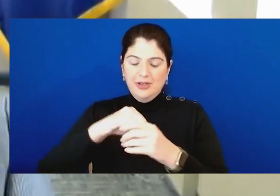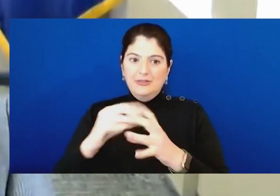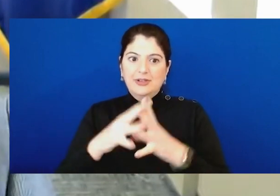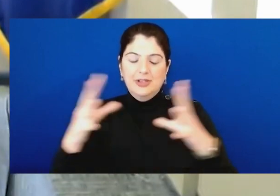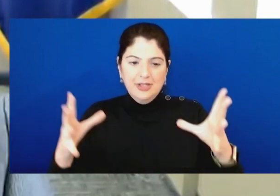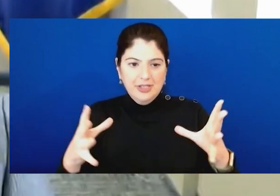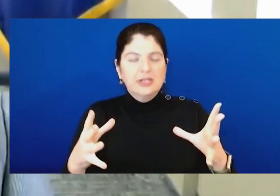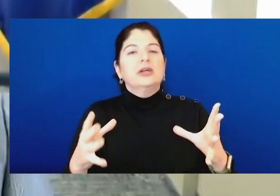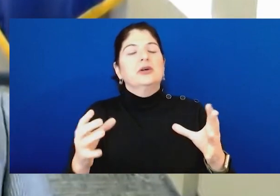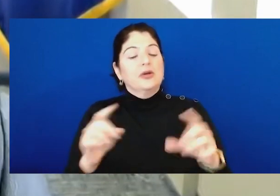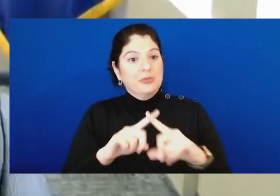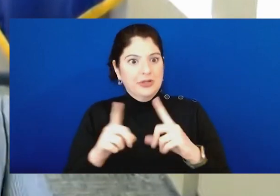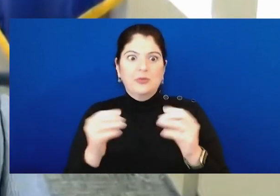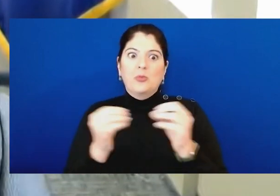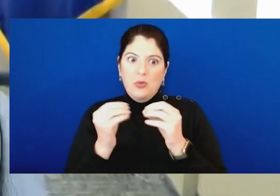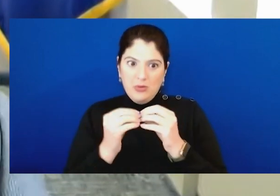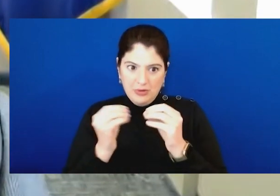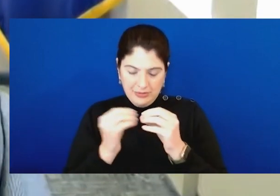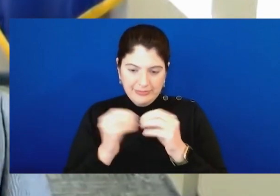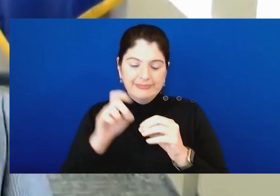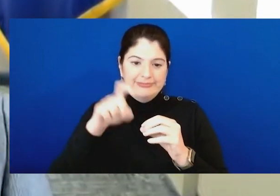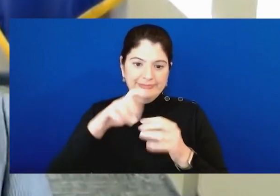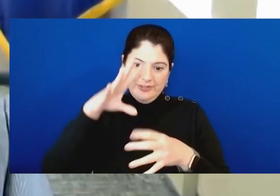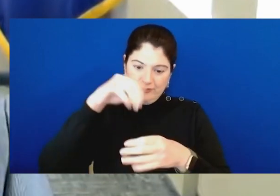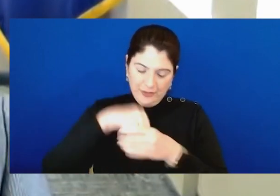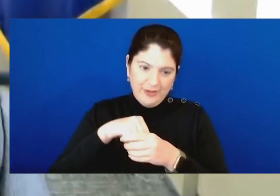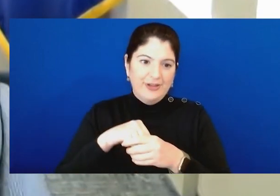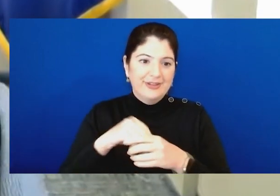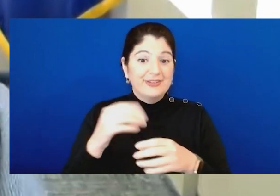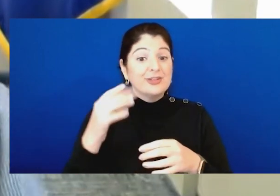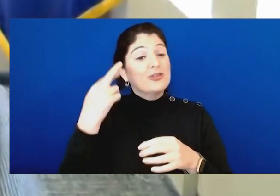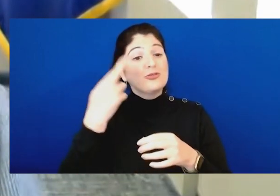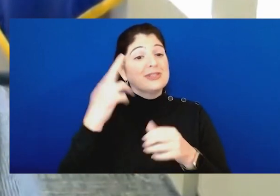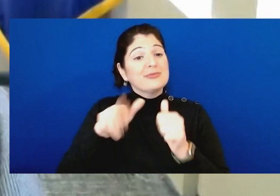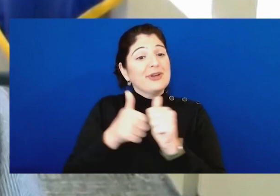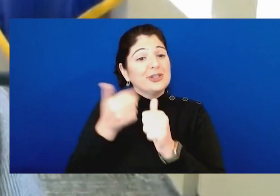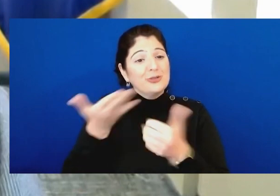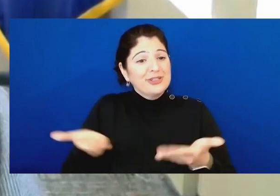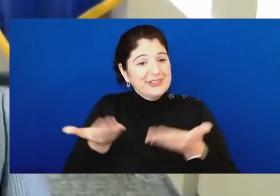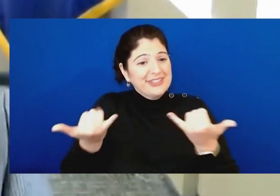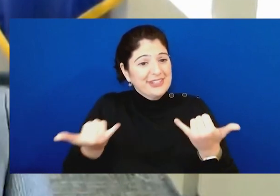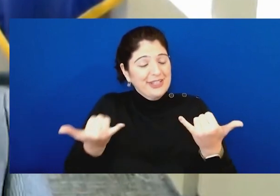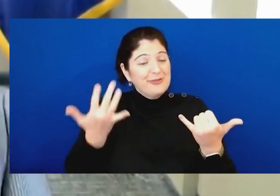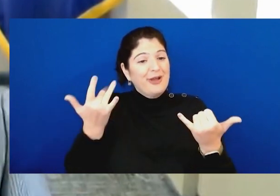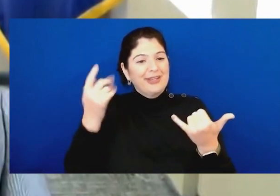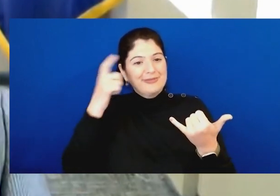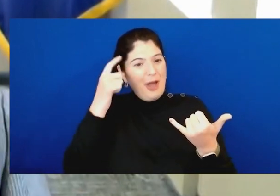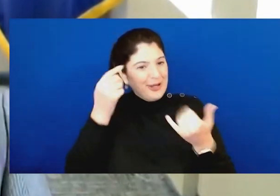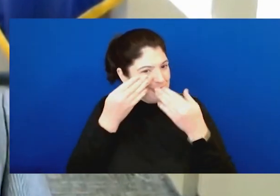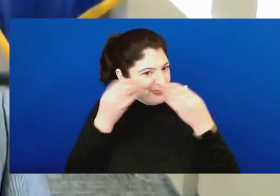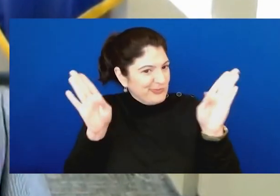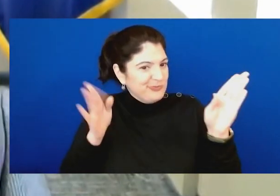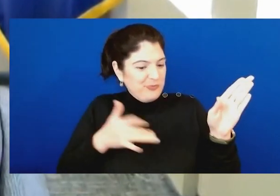and that is why we are here today, with open minds and open hearts. During this listening session,